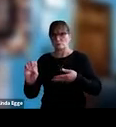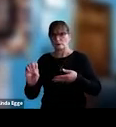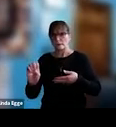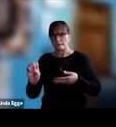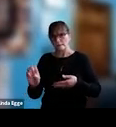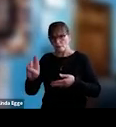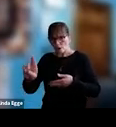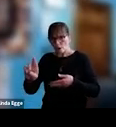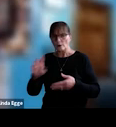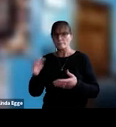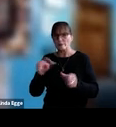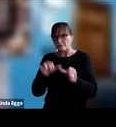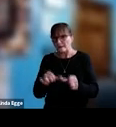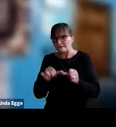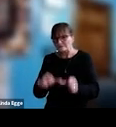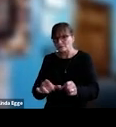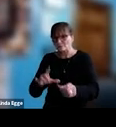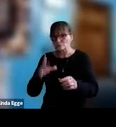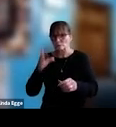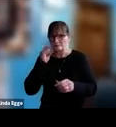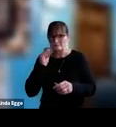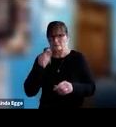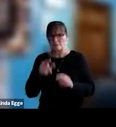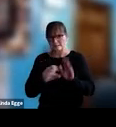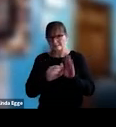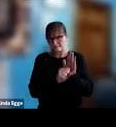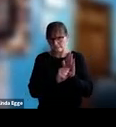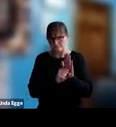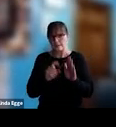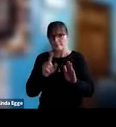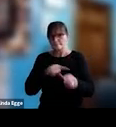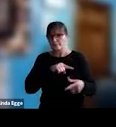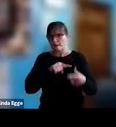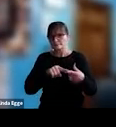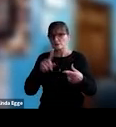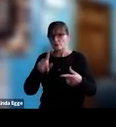but they continued to experience those symptoms until they started using drugs again,